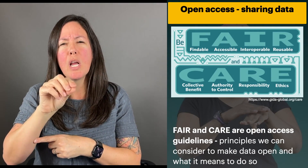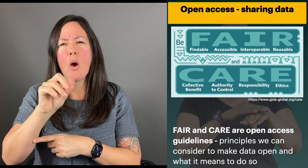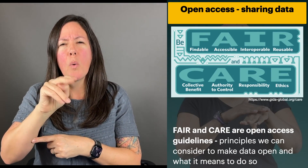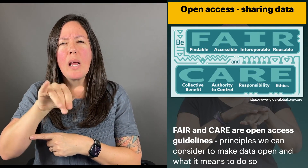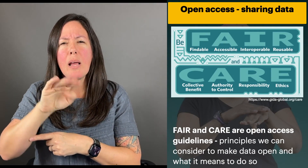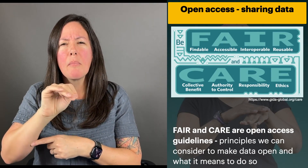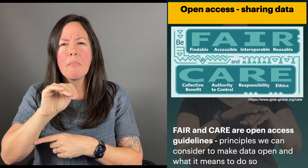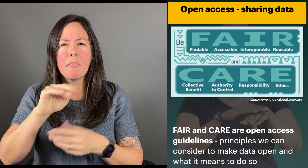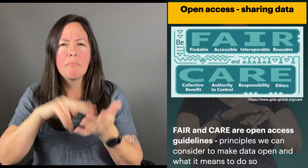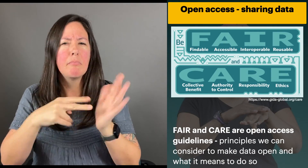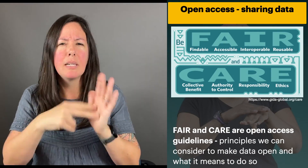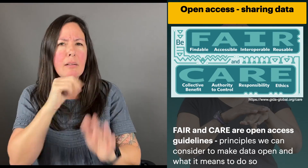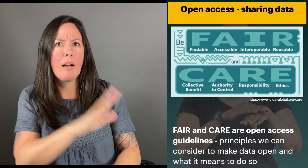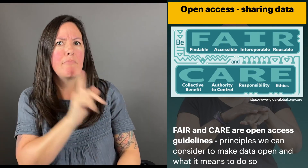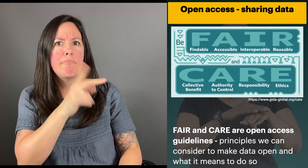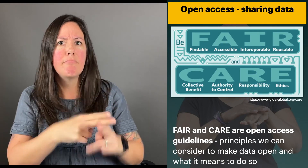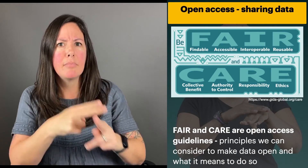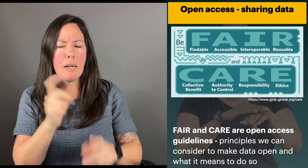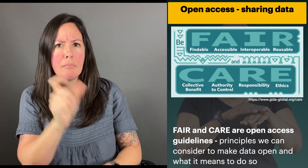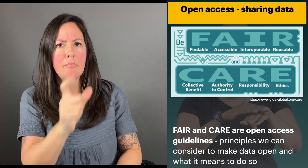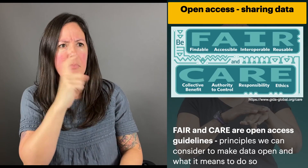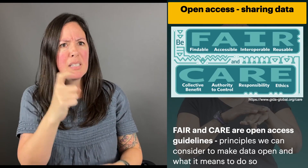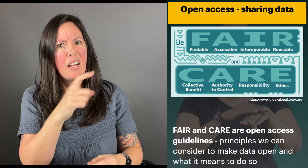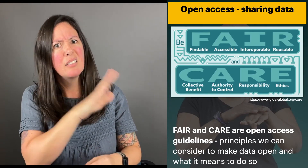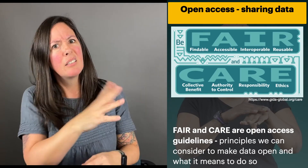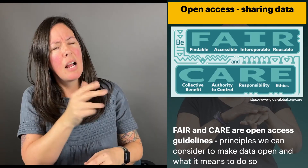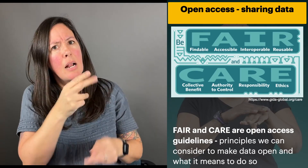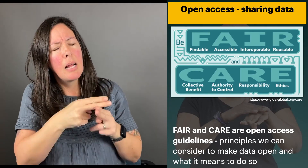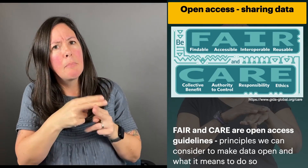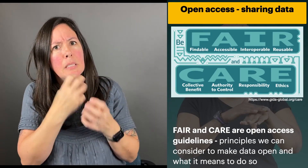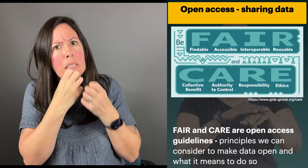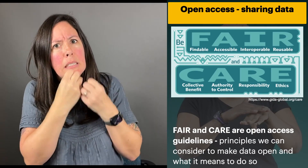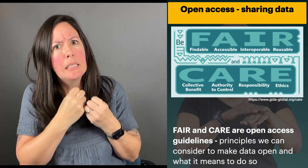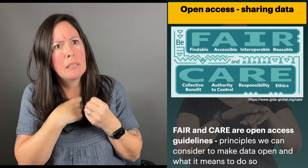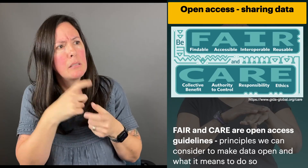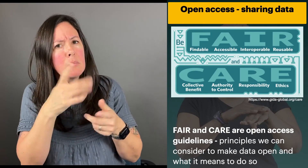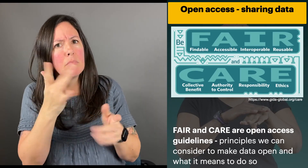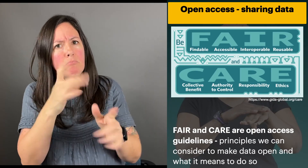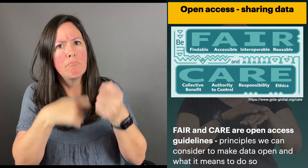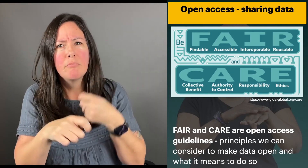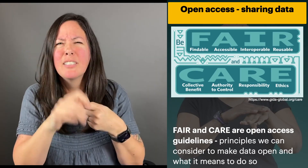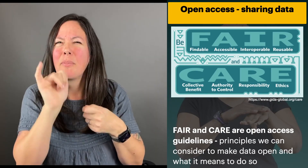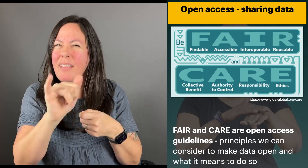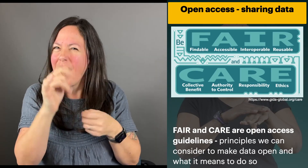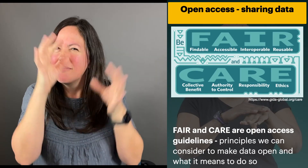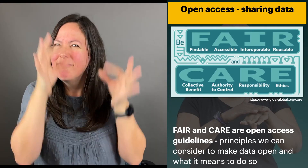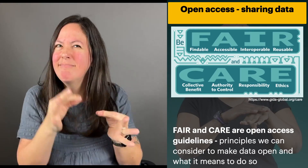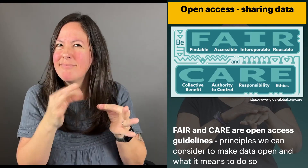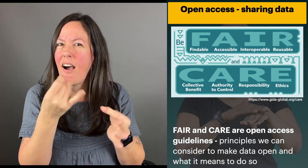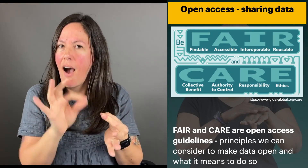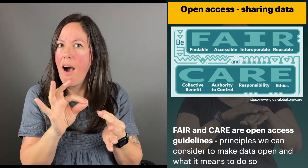there's an image and you want to put the full name on it but the Community member feels that they would rather have a